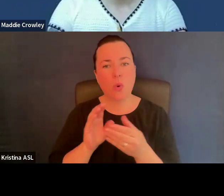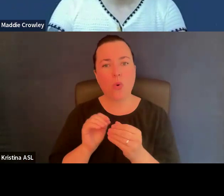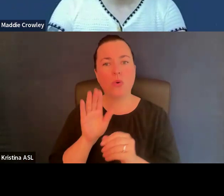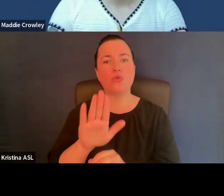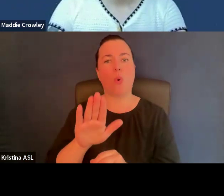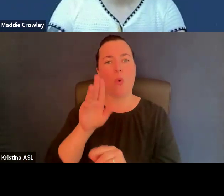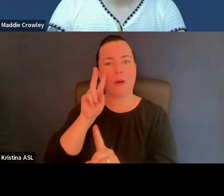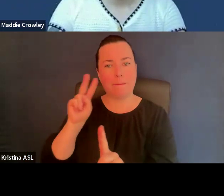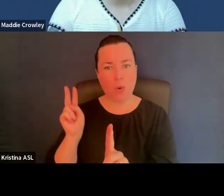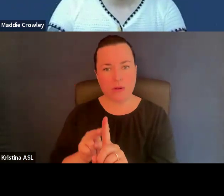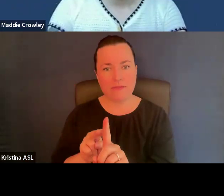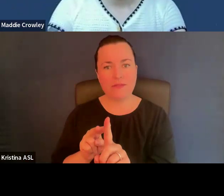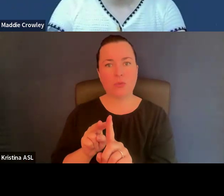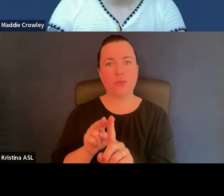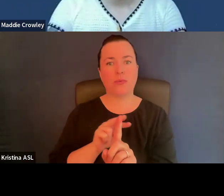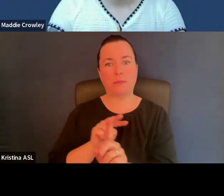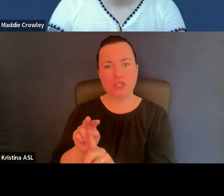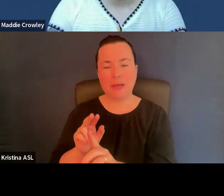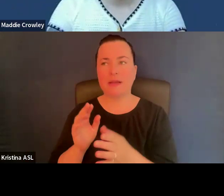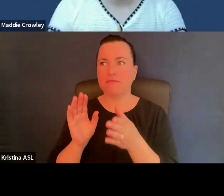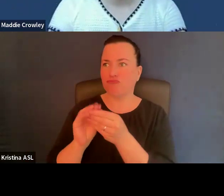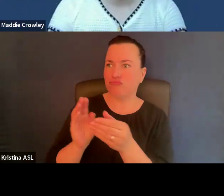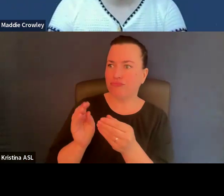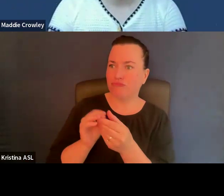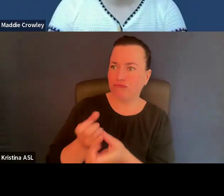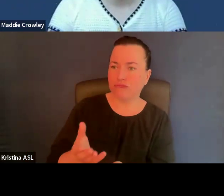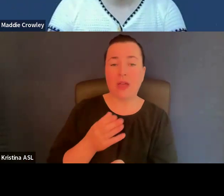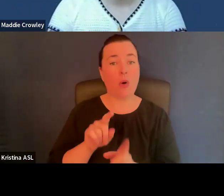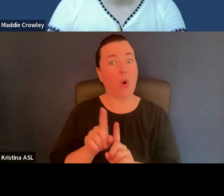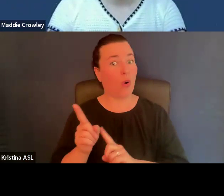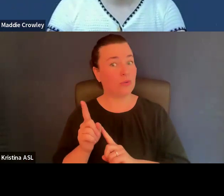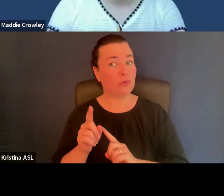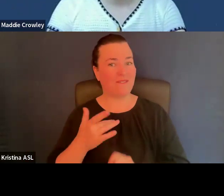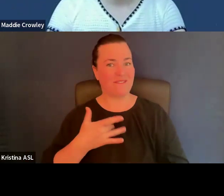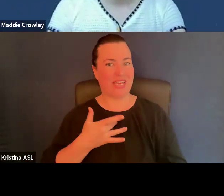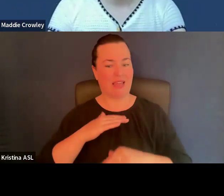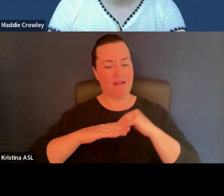and feeling comfortable to do that. And feeling comfortable